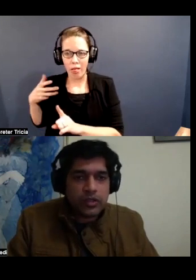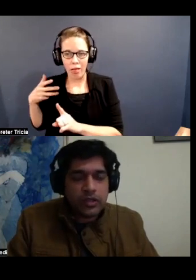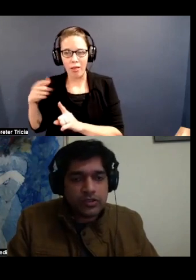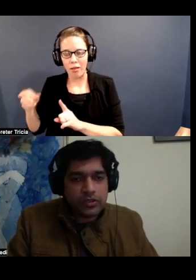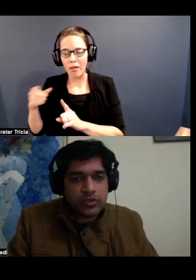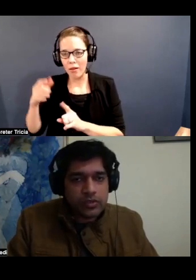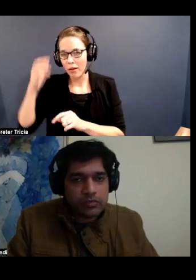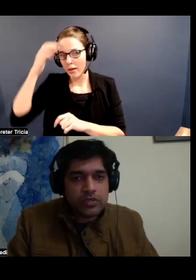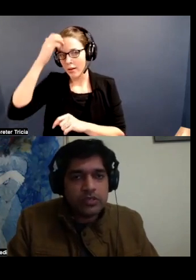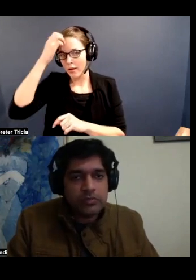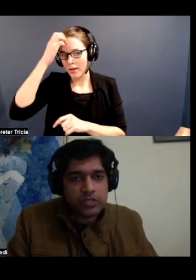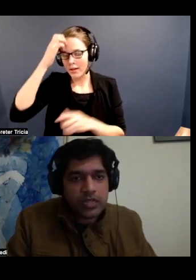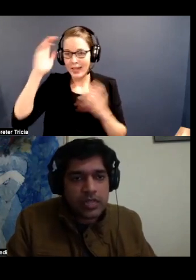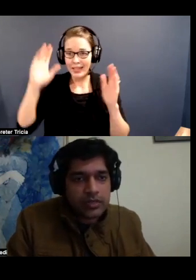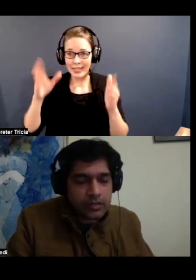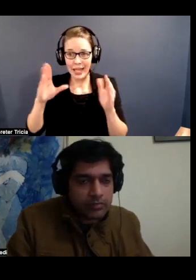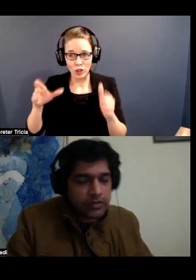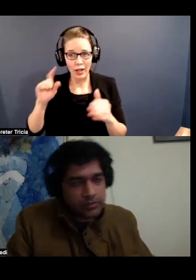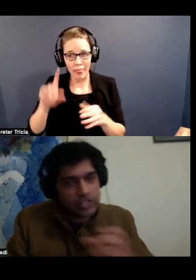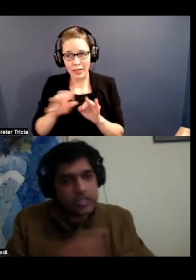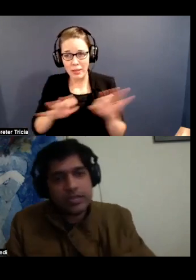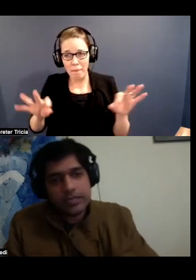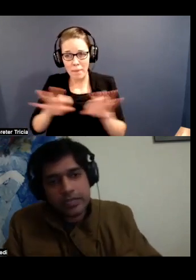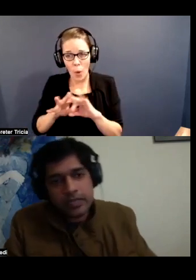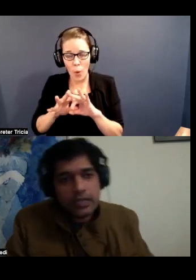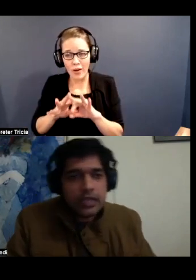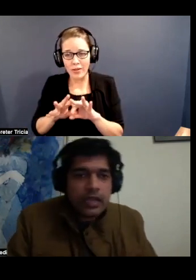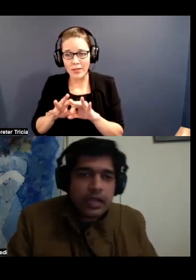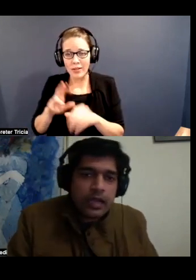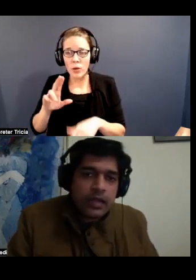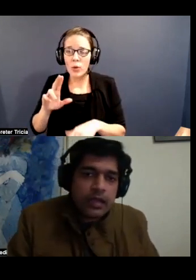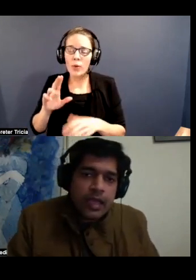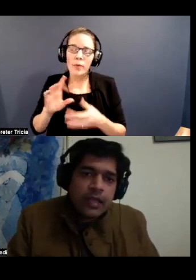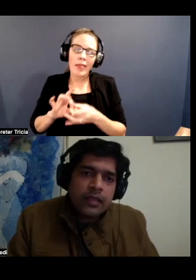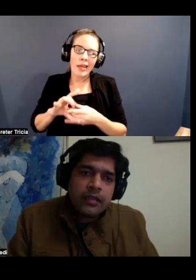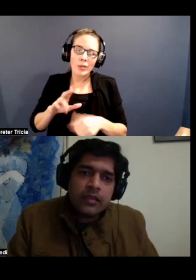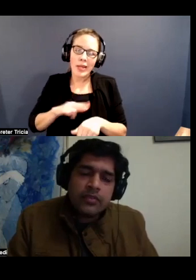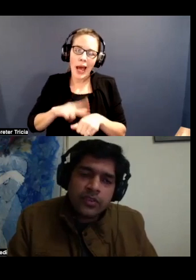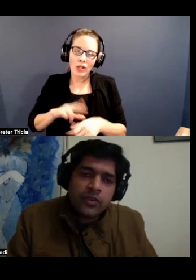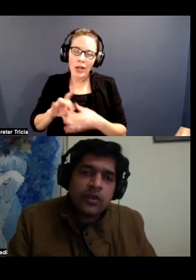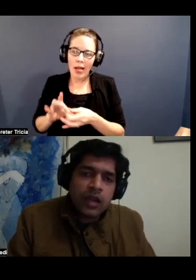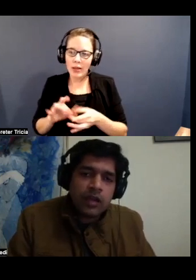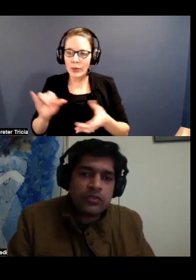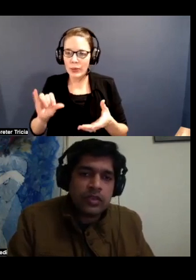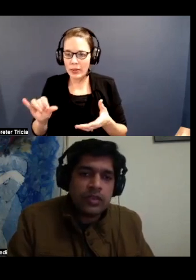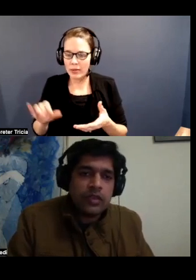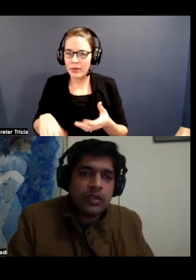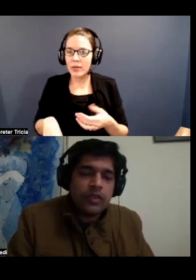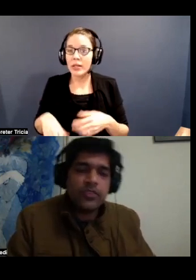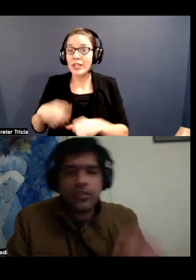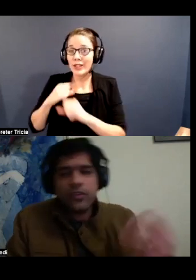attention to this multi-dimensionality and secure housing - security,